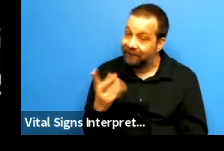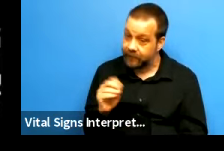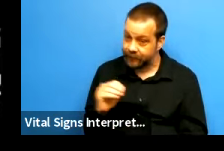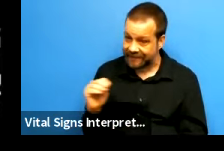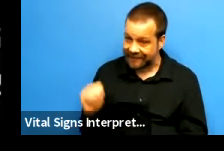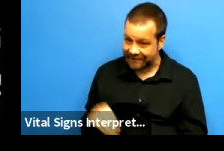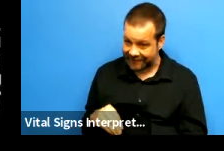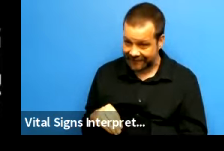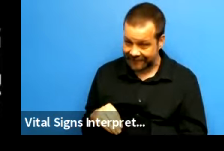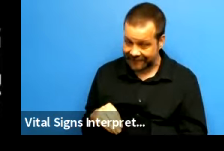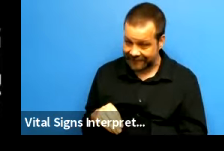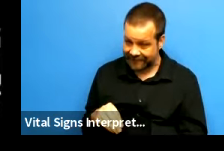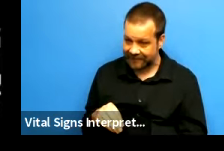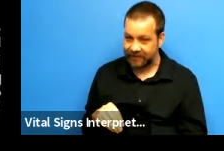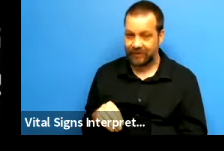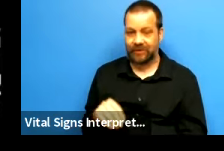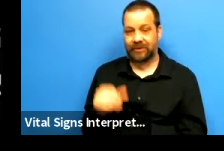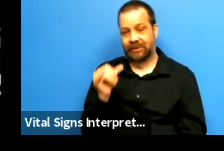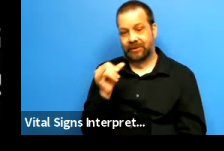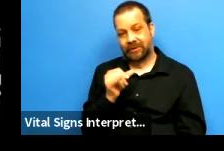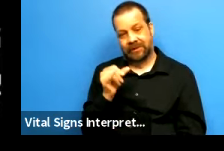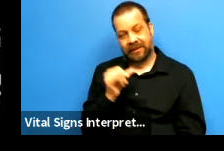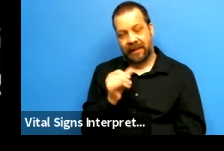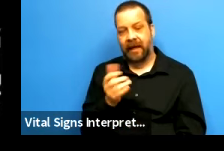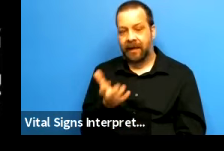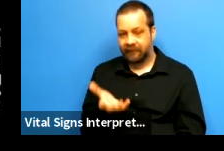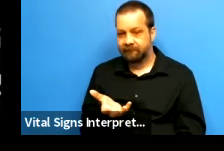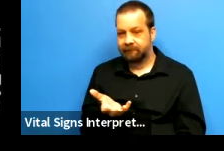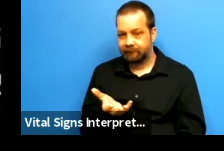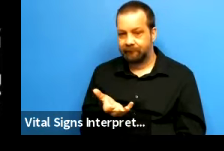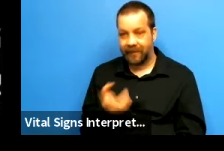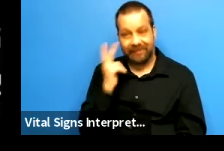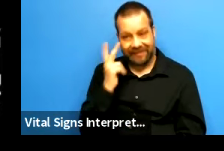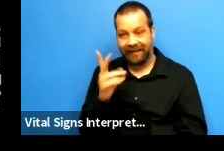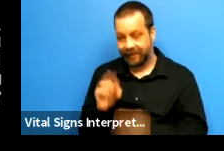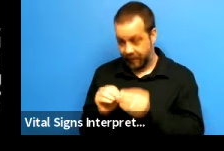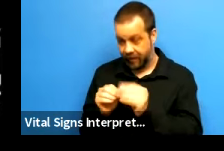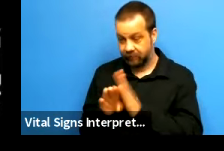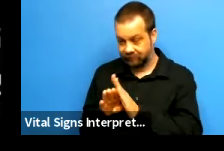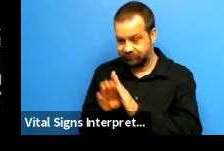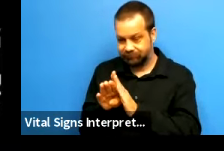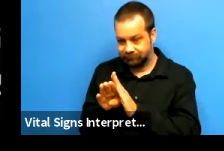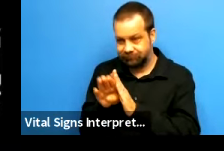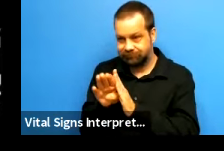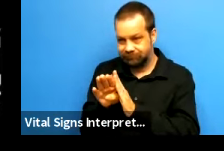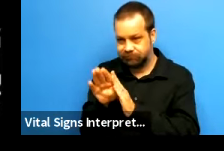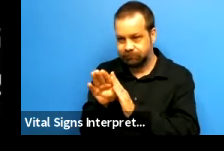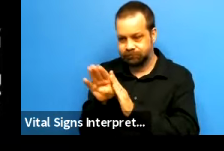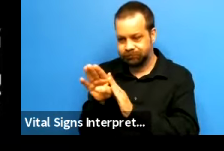Unfortunately we're seeing those numbers rise. So we know it's going to continue